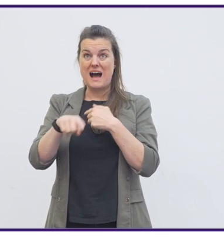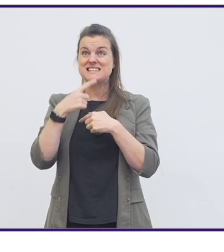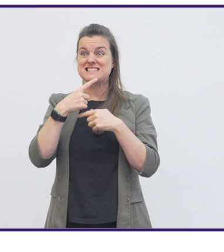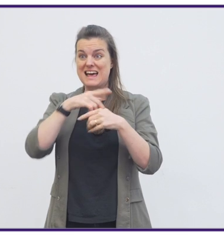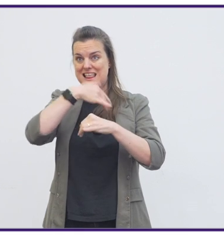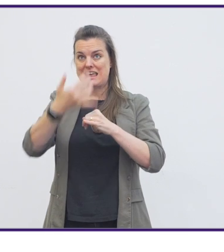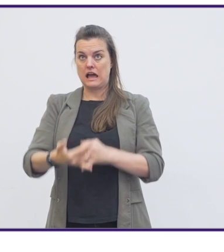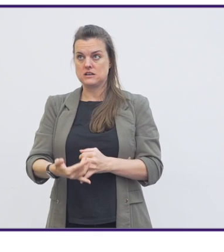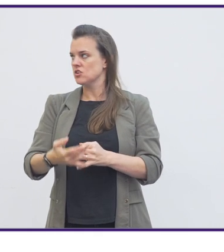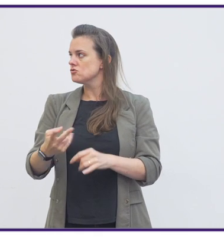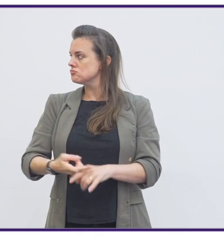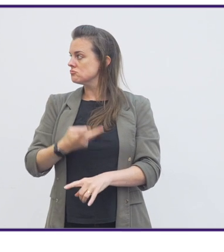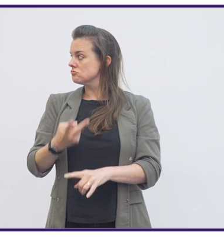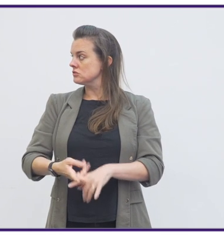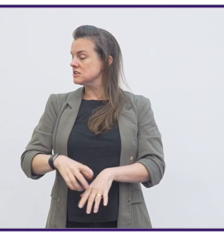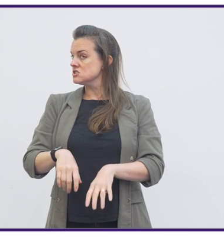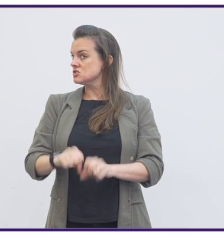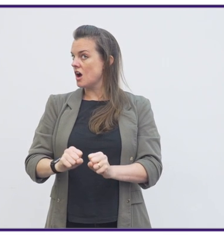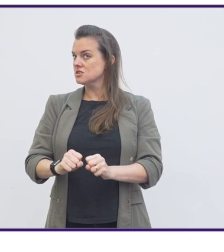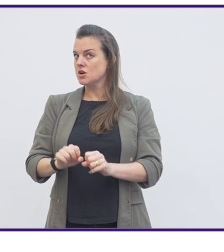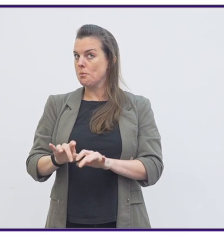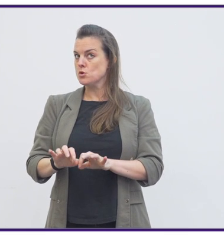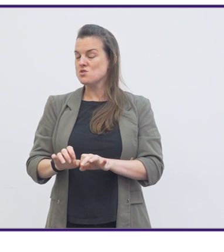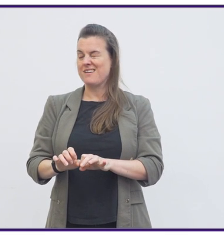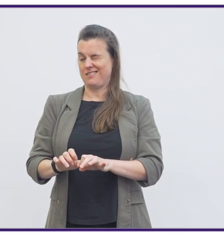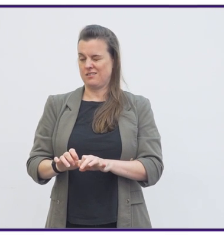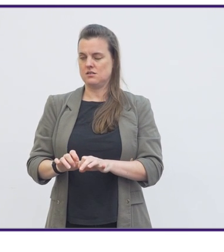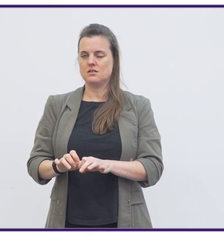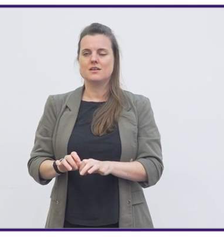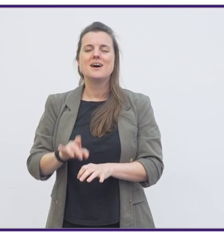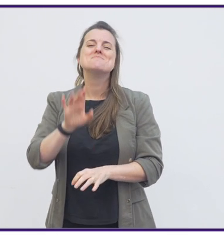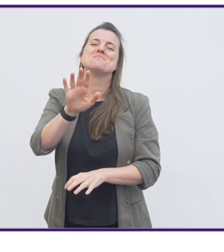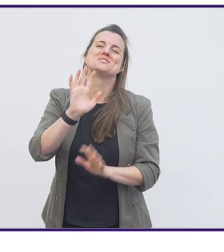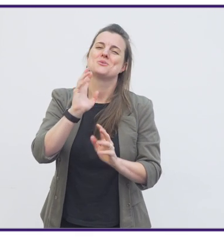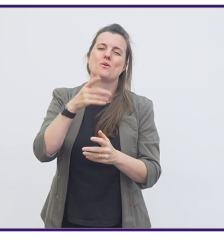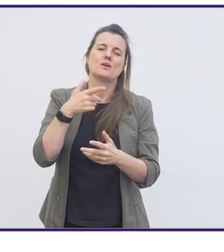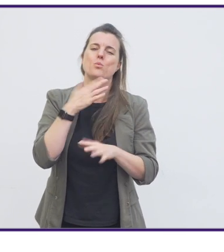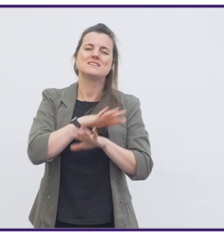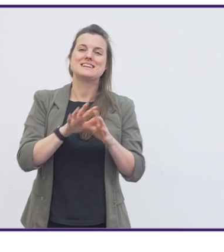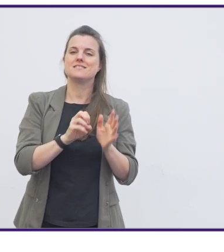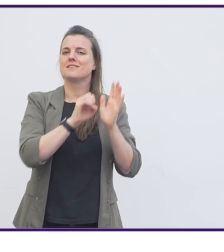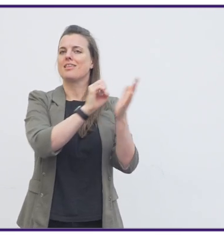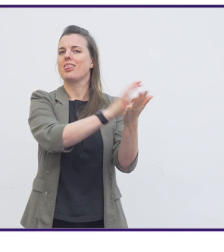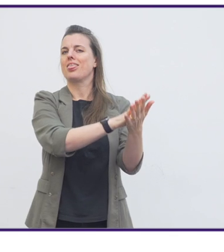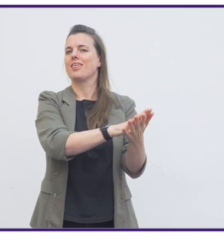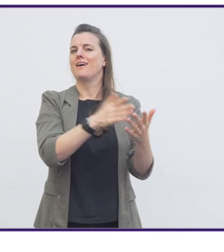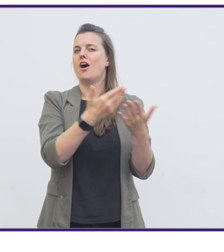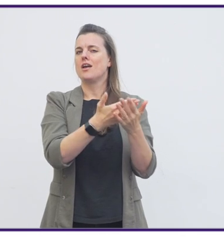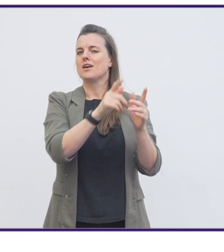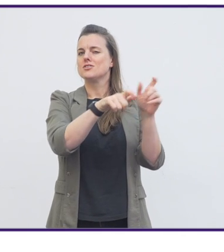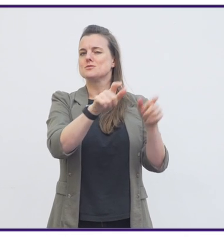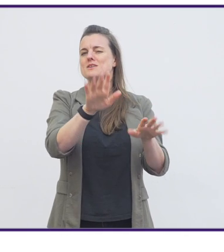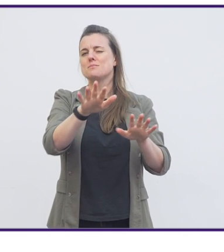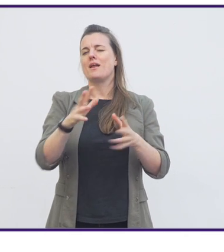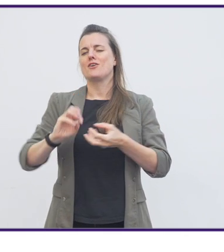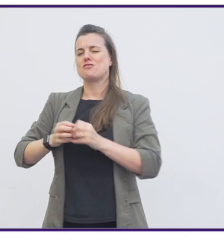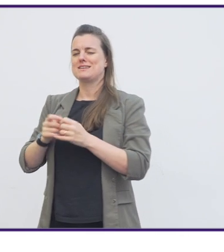which was a restart computer command. Don't worry, we never ran it on customers. I wrote this as a little joke to lighten everyone's mood,